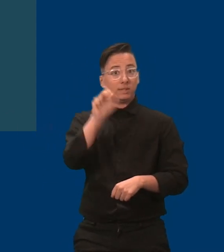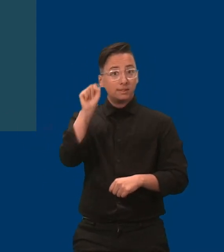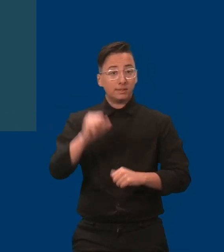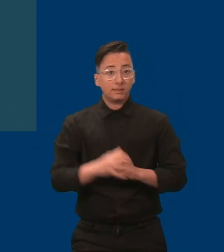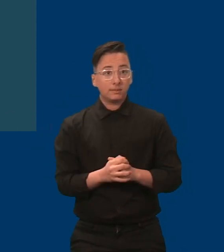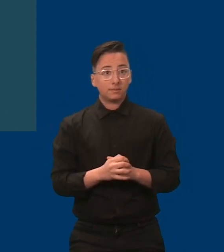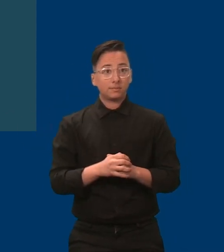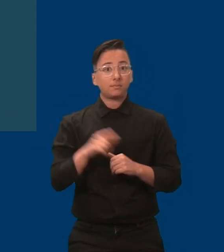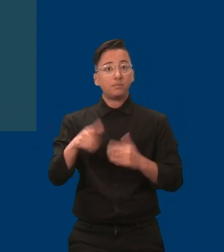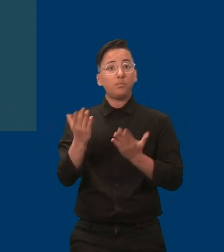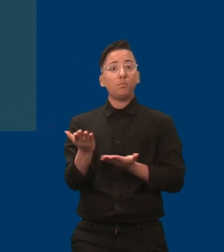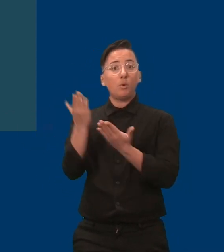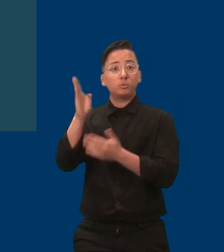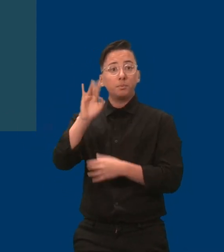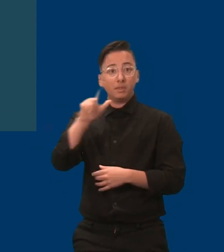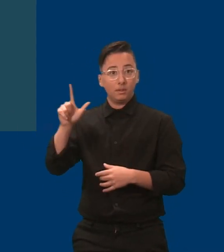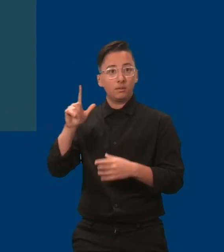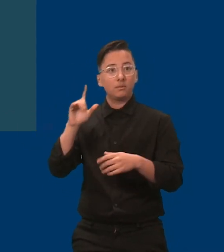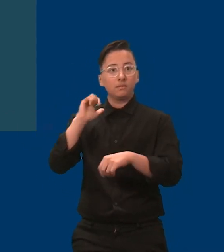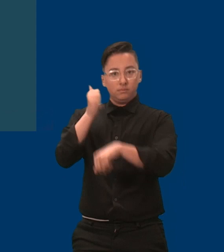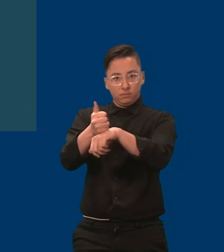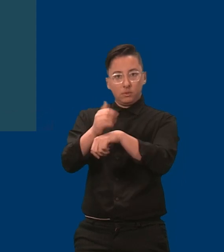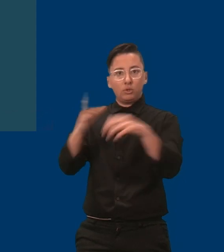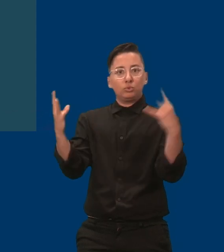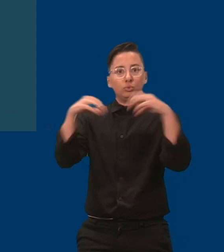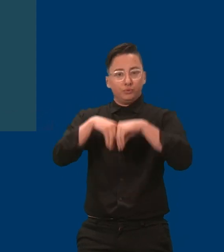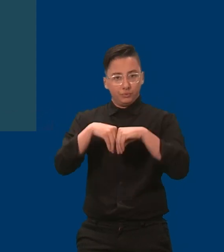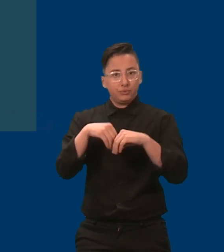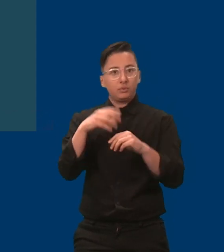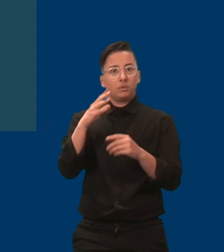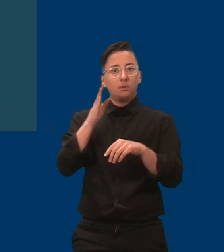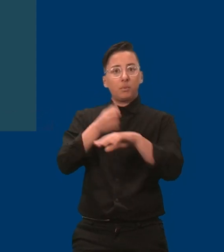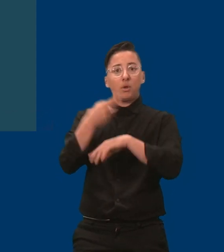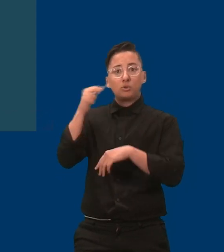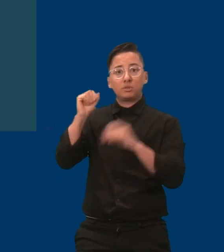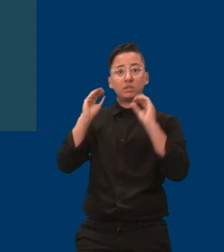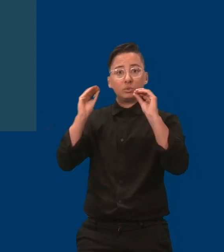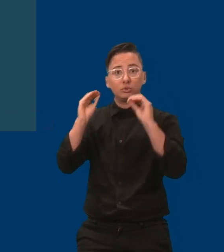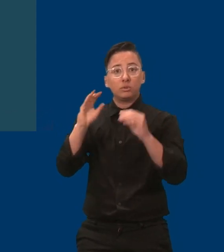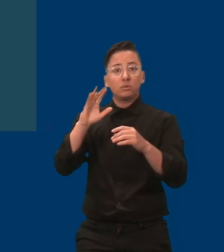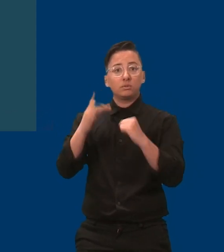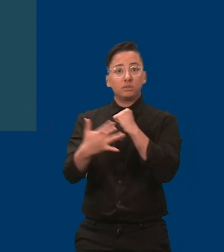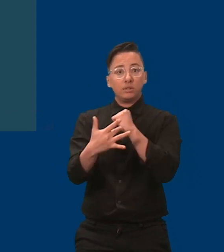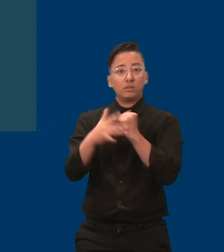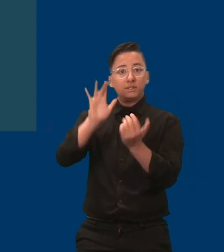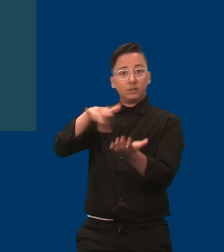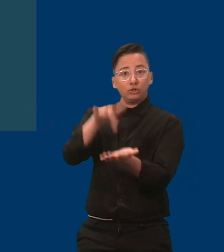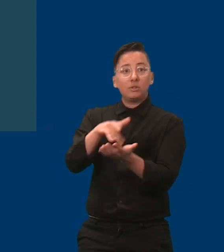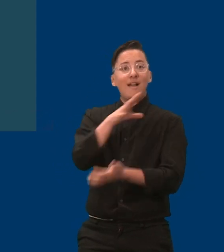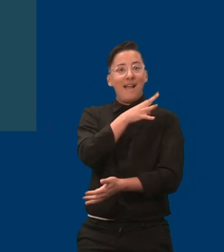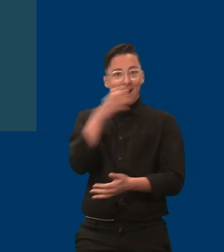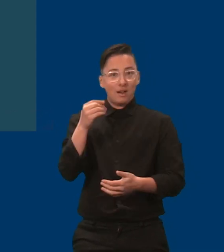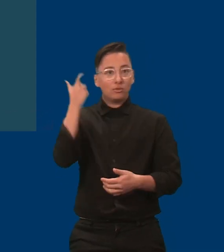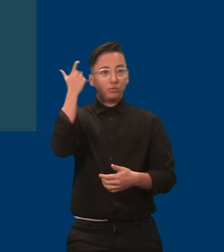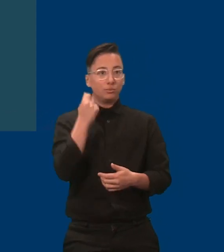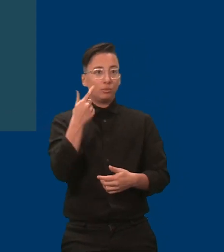an Inclusive Higher Education Technical Assistance Center and grants for Minnesota public colleges and universities.